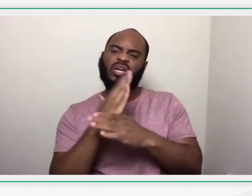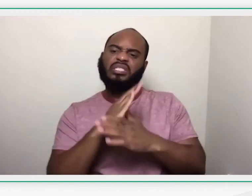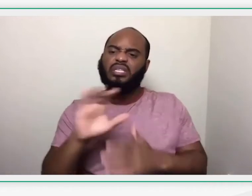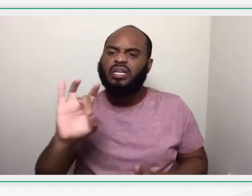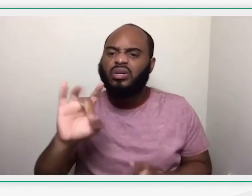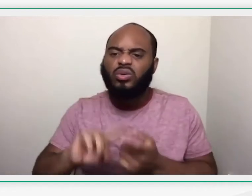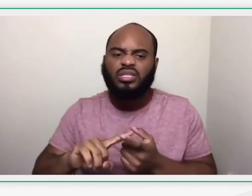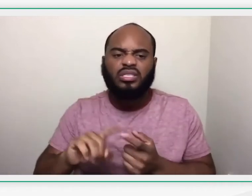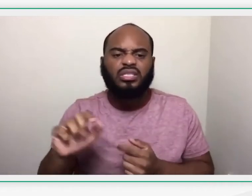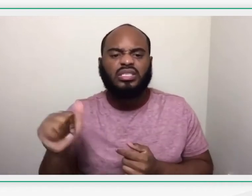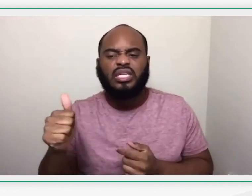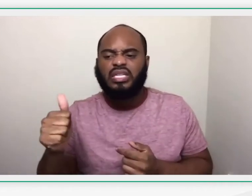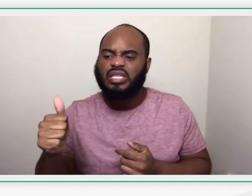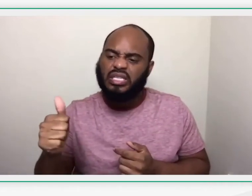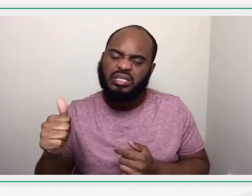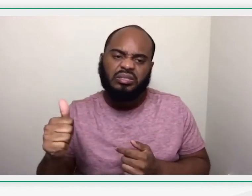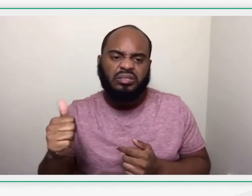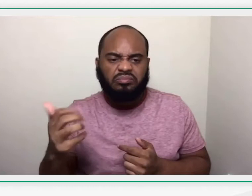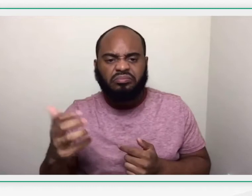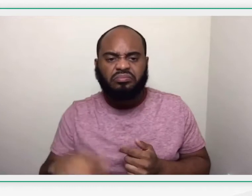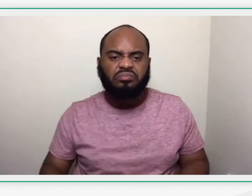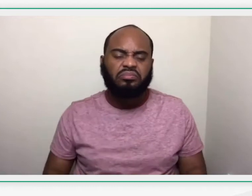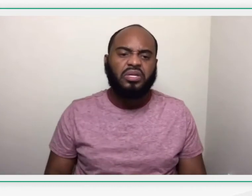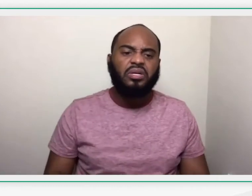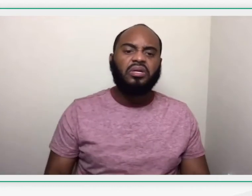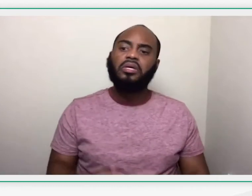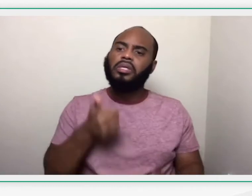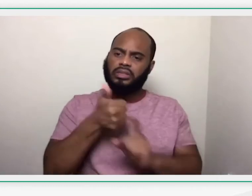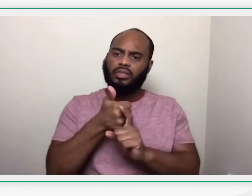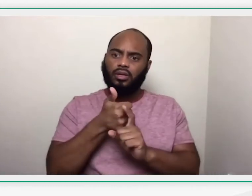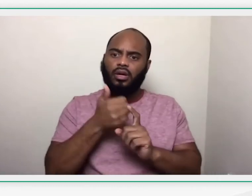Typically, it's between 8-10 points that your credit score will drop.